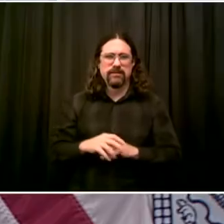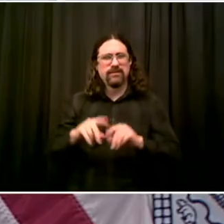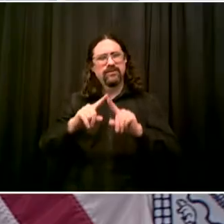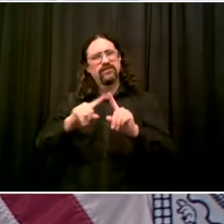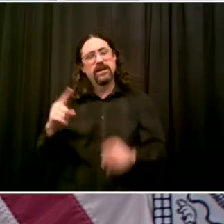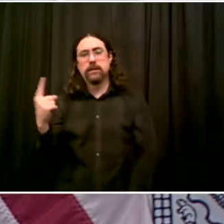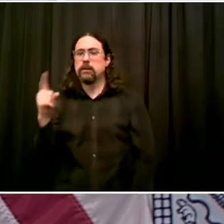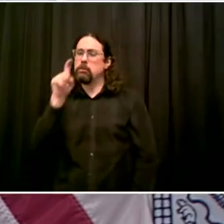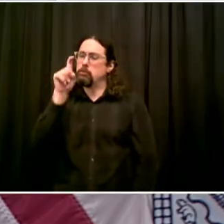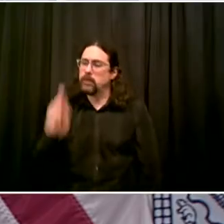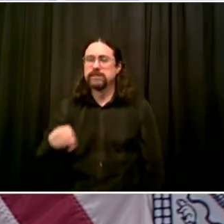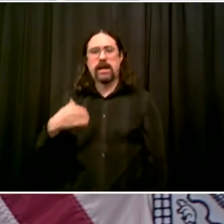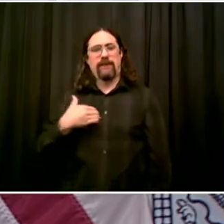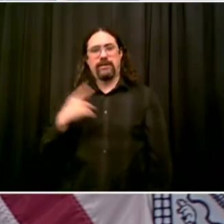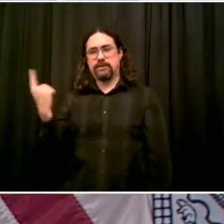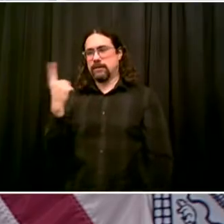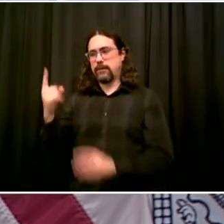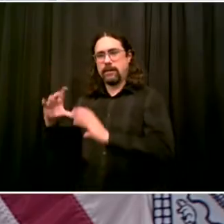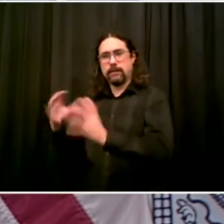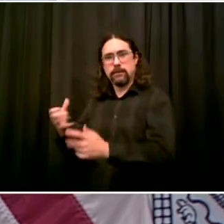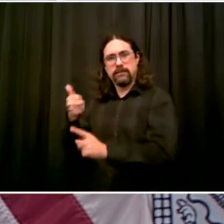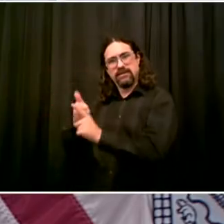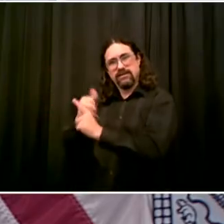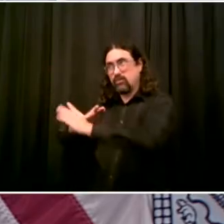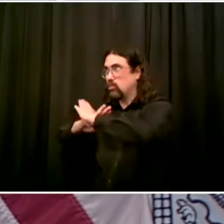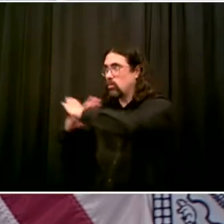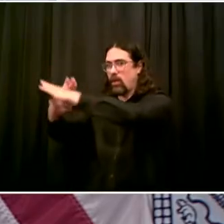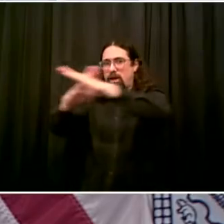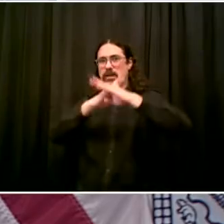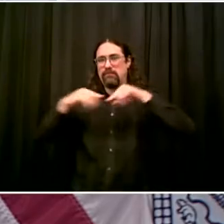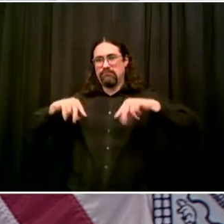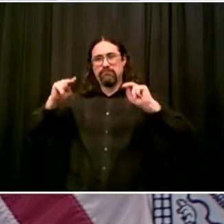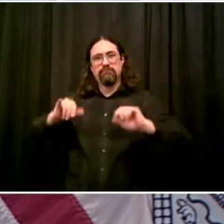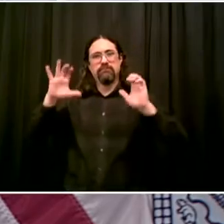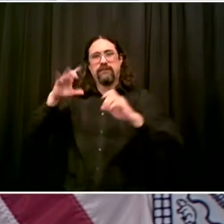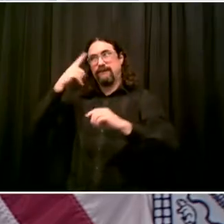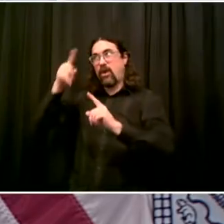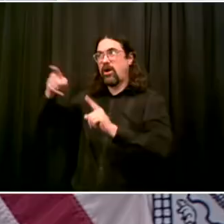THAT IS AN ABSOTELU QREUIREMENT. Reporter: YOU SAID WE HAVE TO PROTECT IT, BUT WILL THE